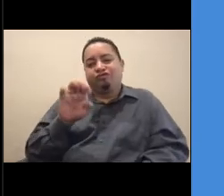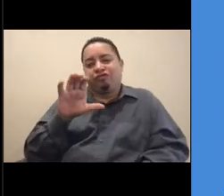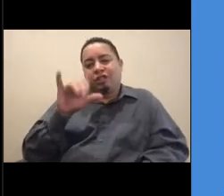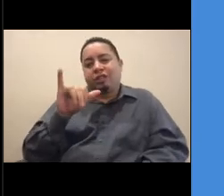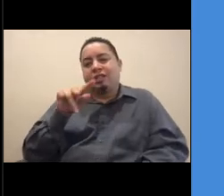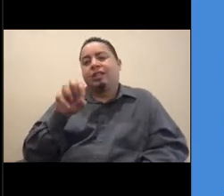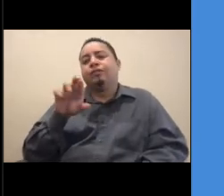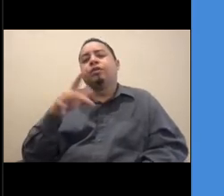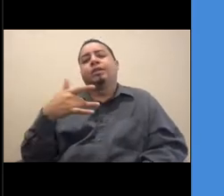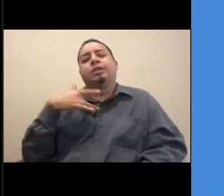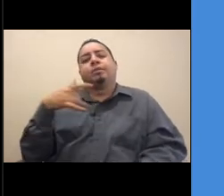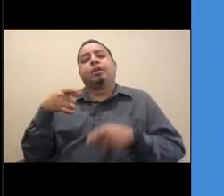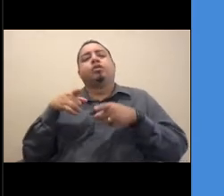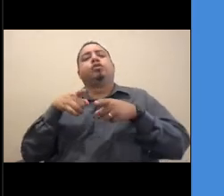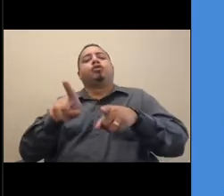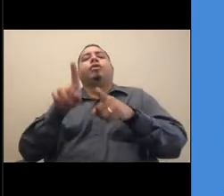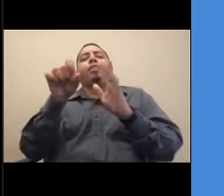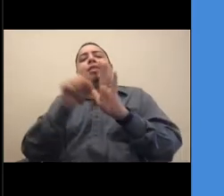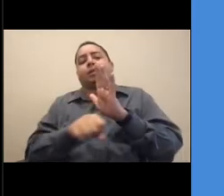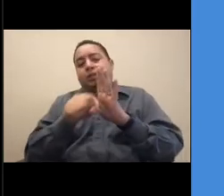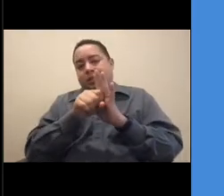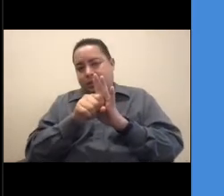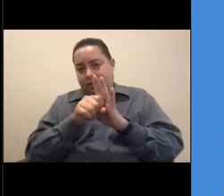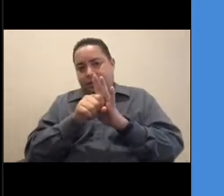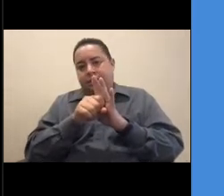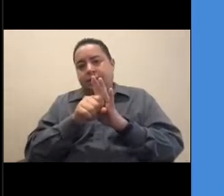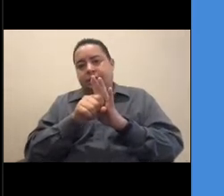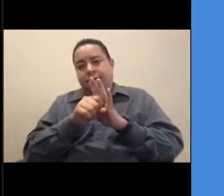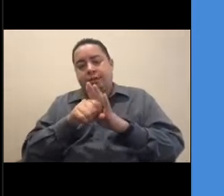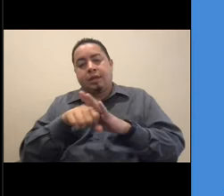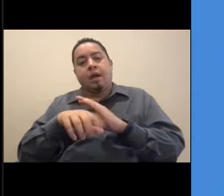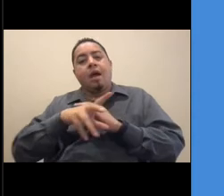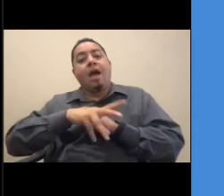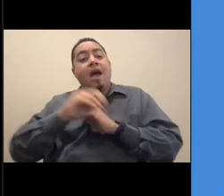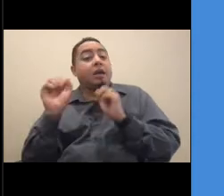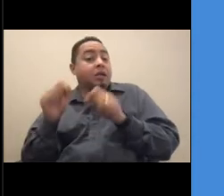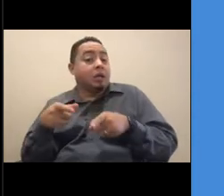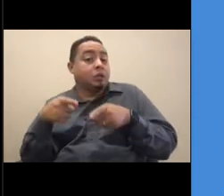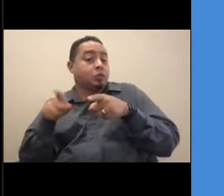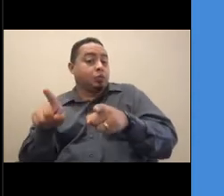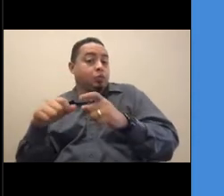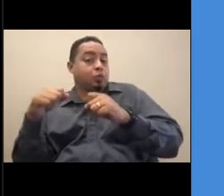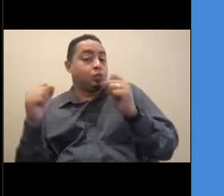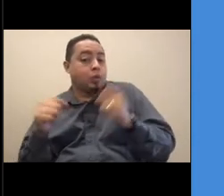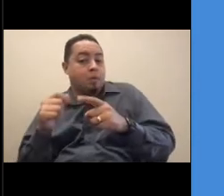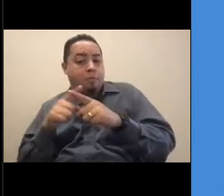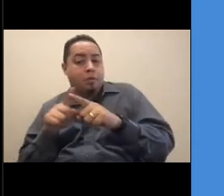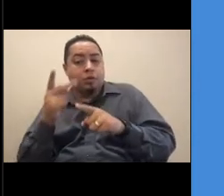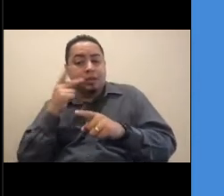They can stay out into the winter. There's a little prep that has to be done, and basically you can see that they're hooked to a buoy,